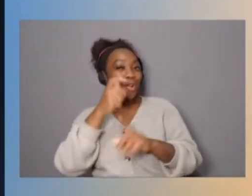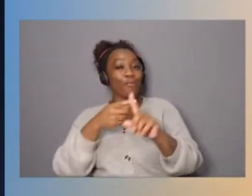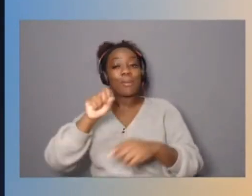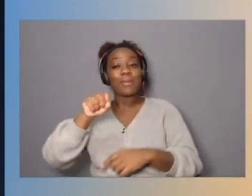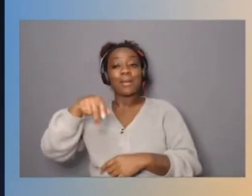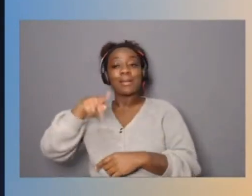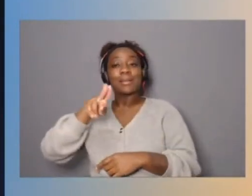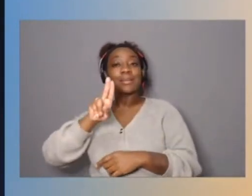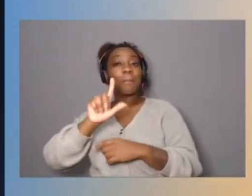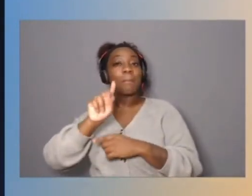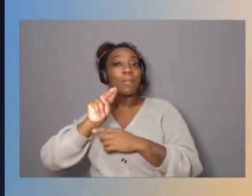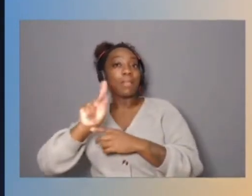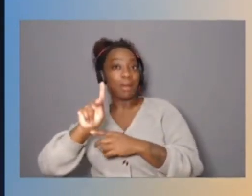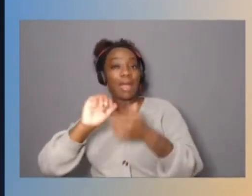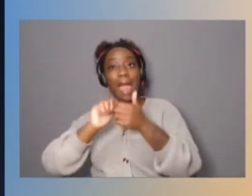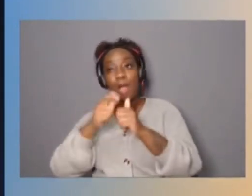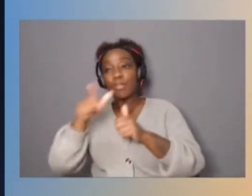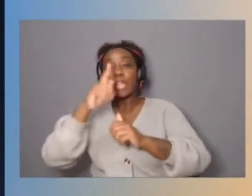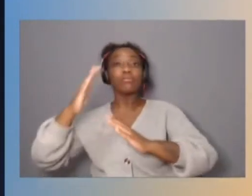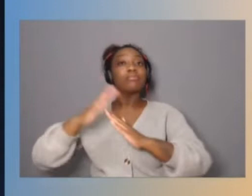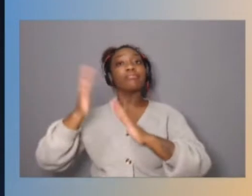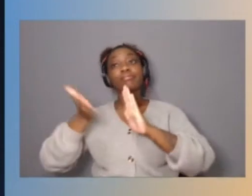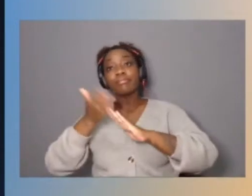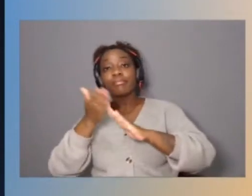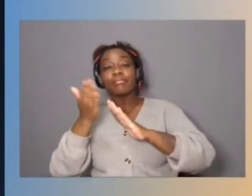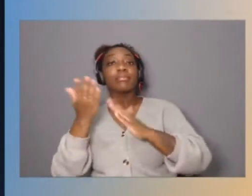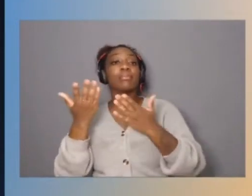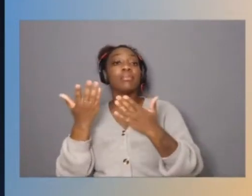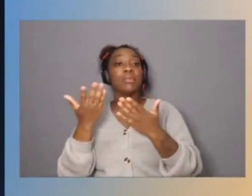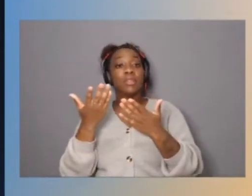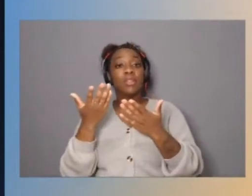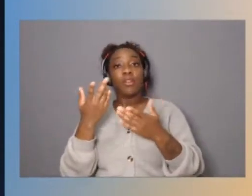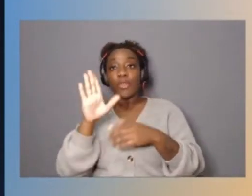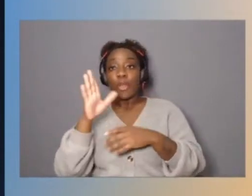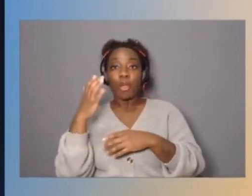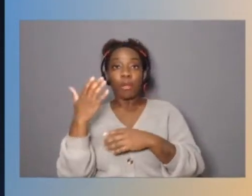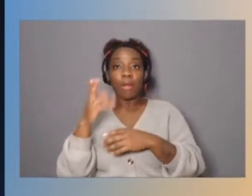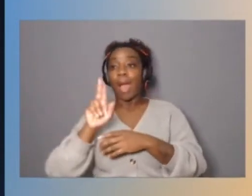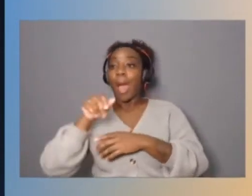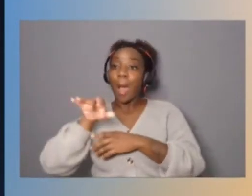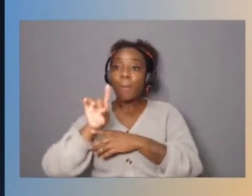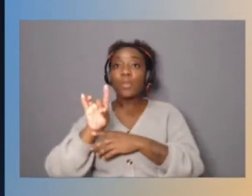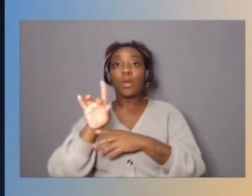for indexing and searching event data on AWS using Nitro SSDs and Graviton-based instances